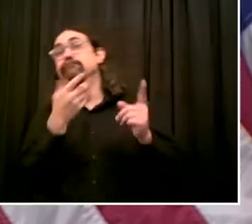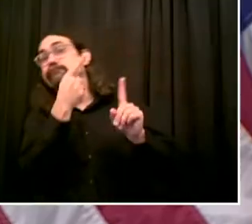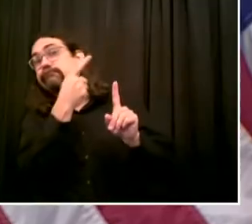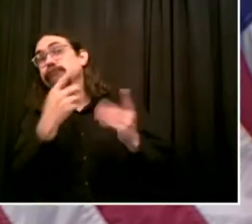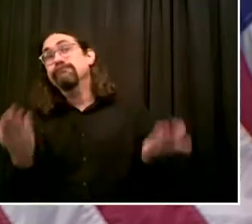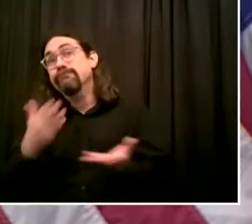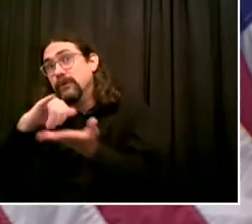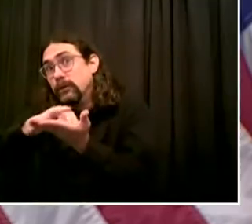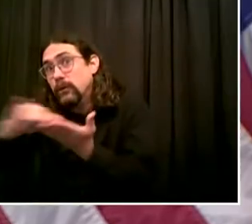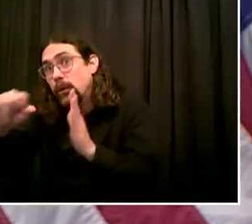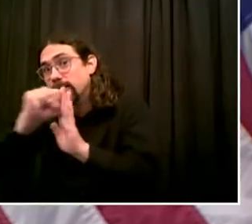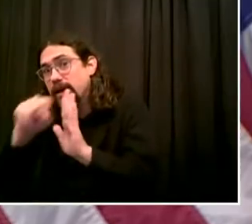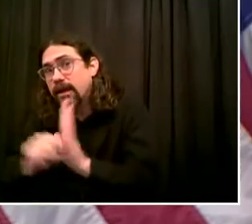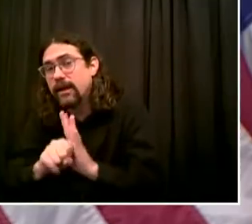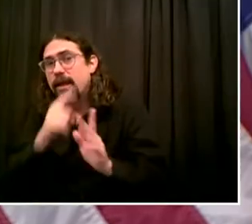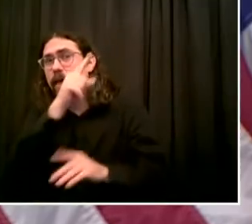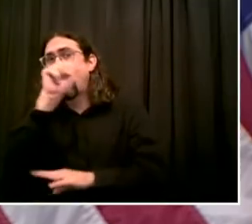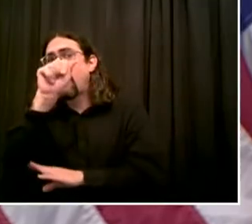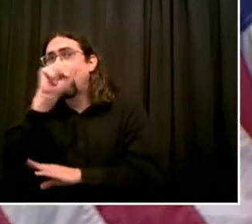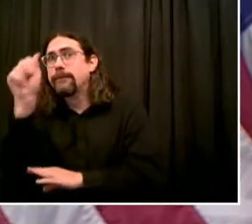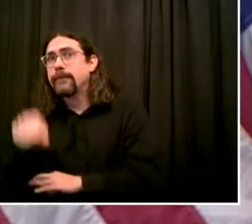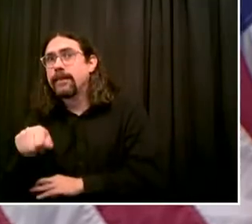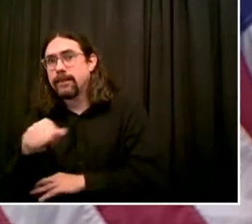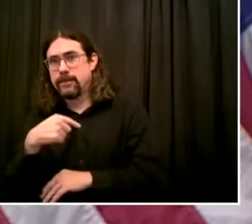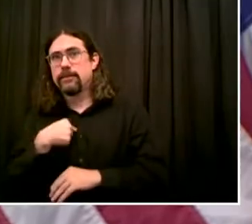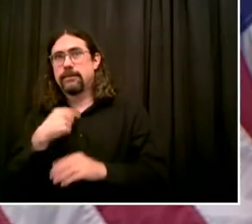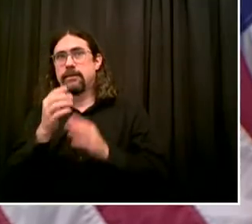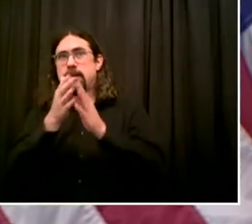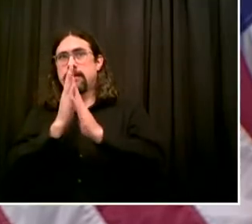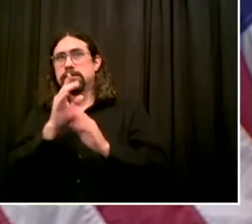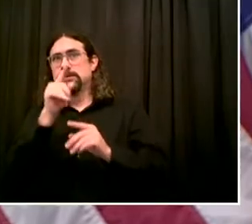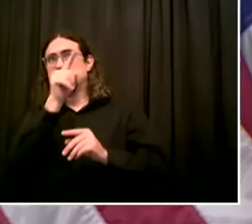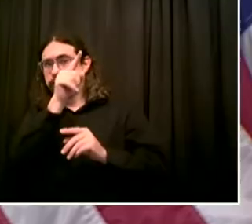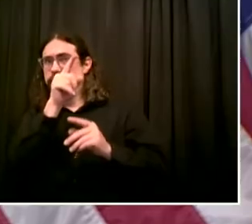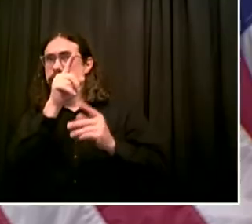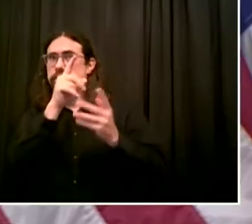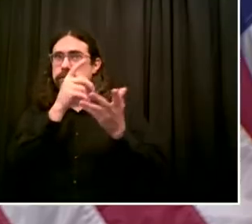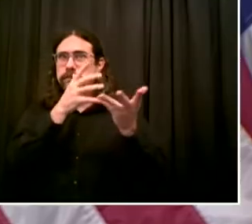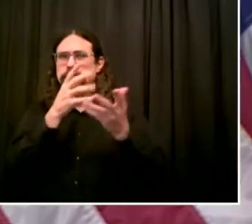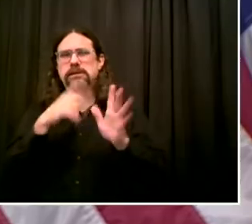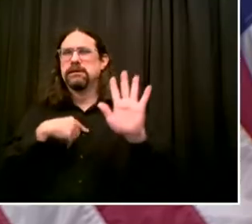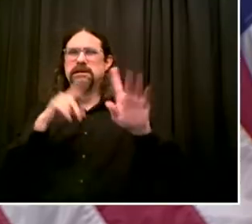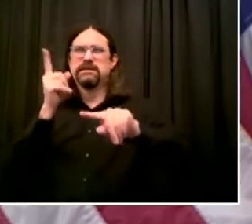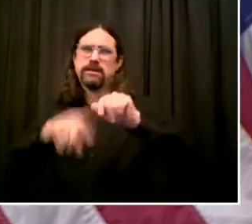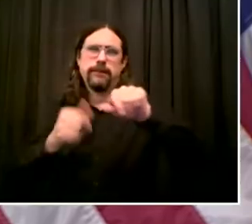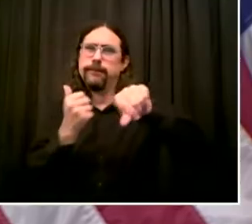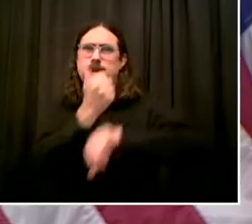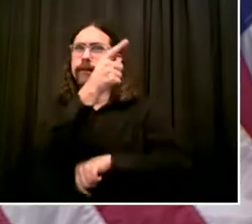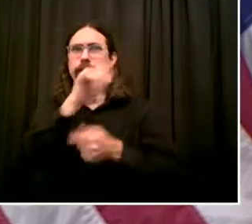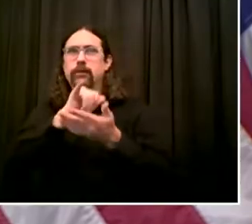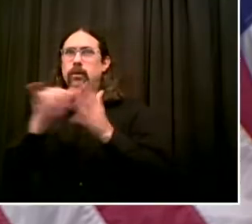I SKAED FOR HELP TO HELP US